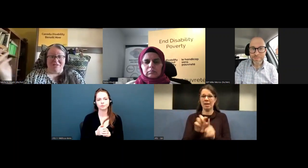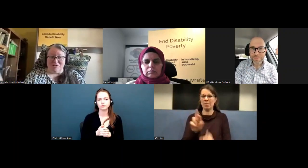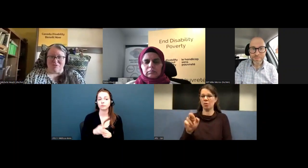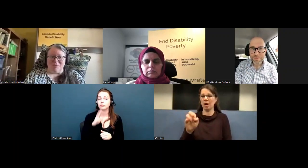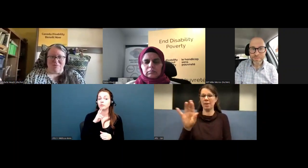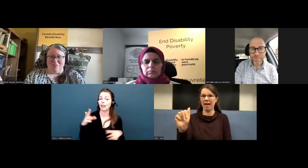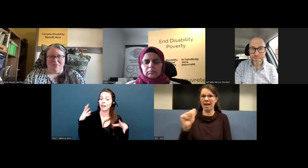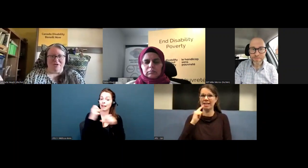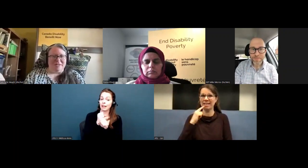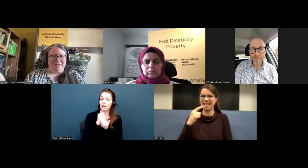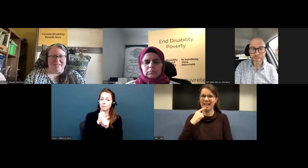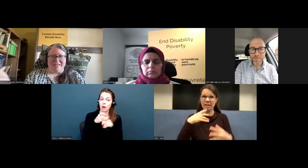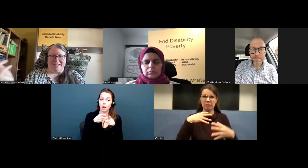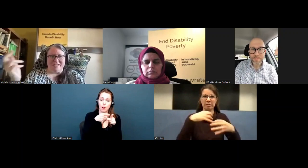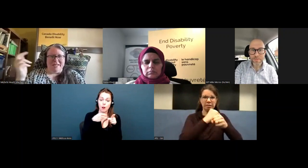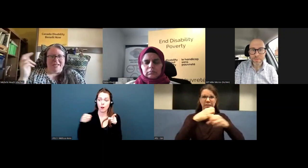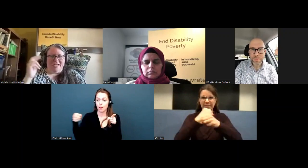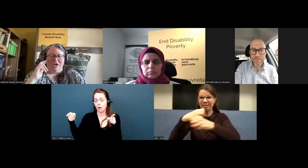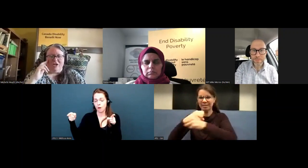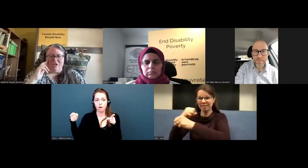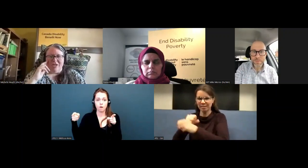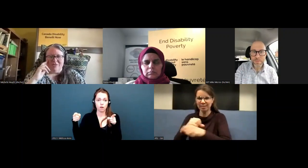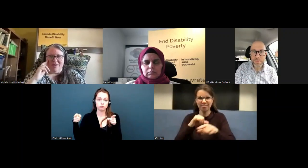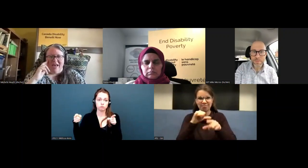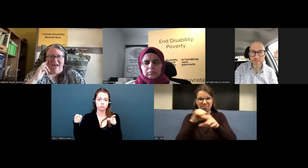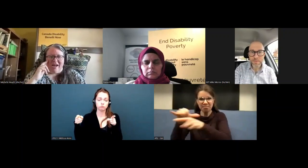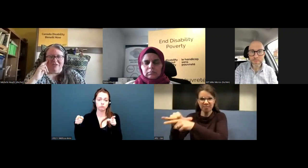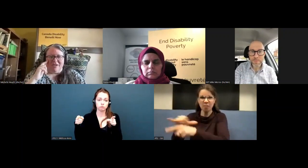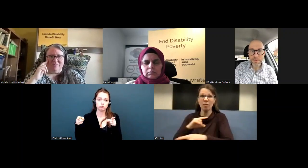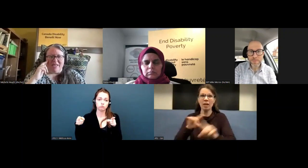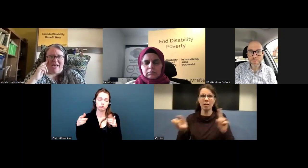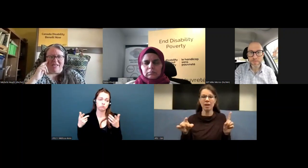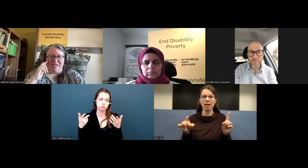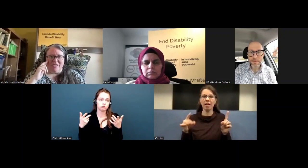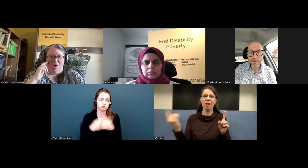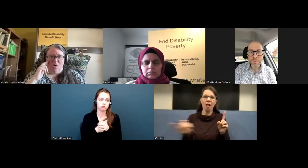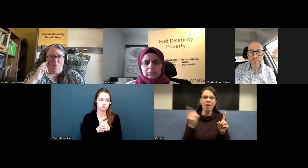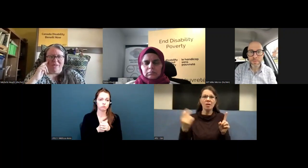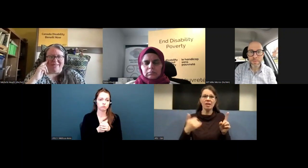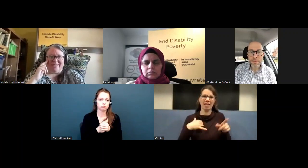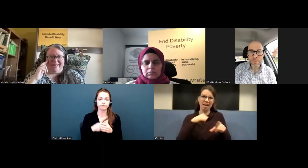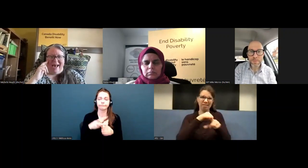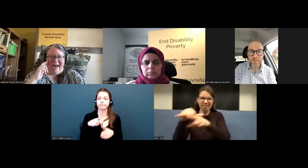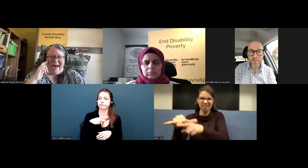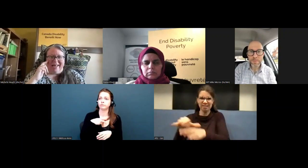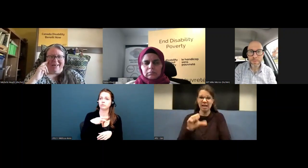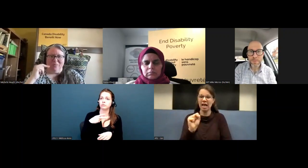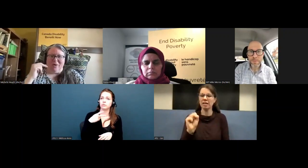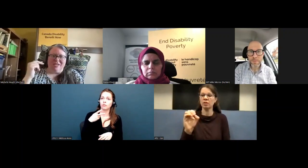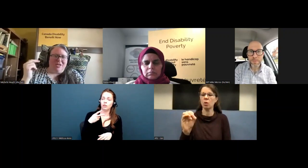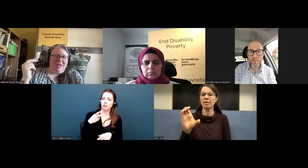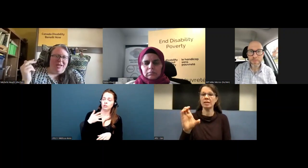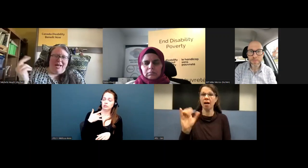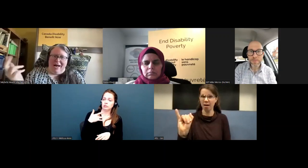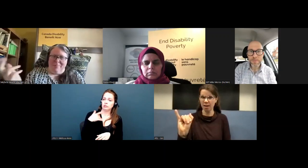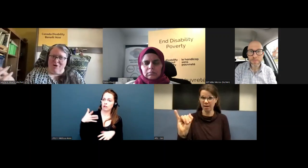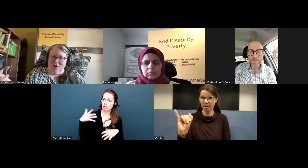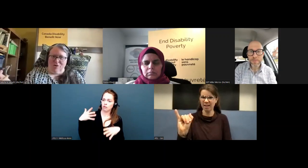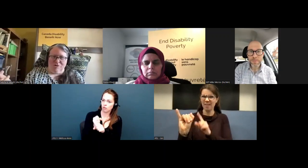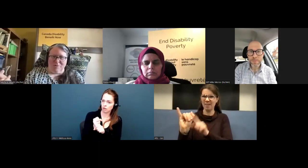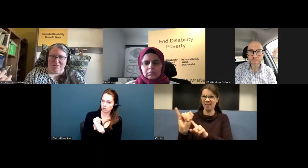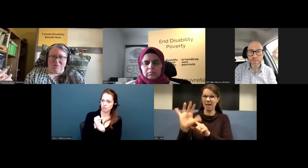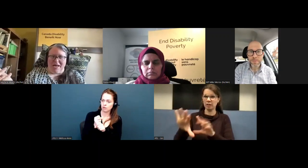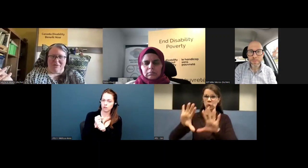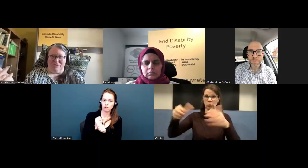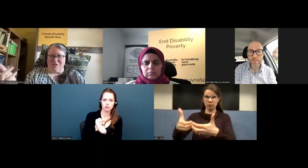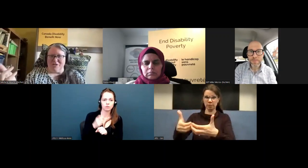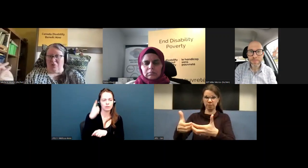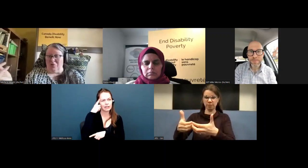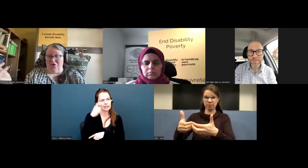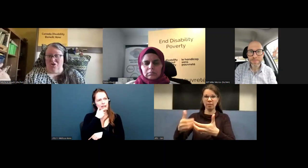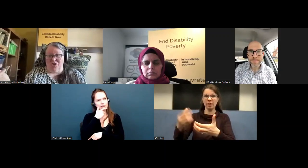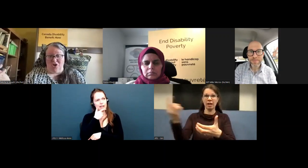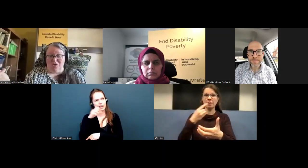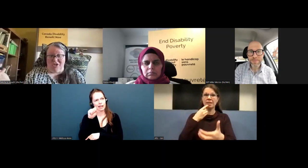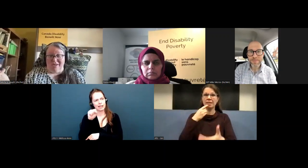TO JUST REFER TO THESE THINGS WITH THEIR ACRONYMS, S-O-C-I WHICH I'M TOLD IS PRONOUNCED SOCHI,